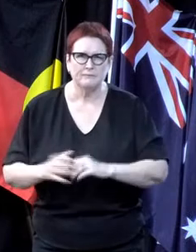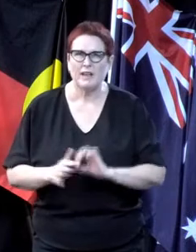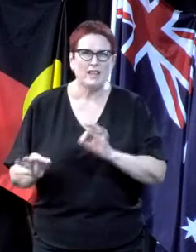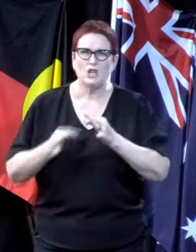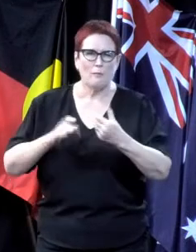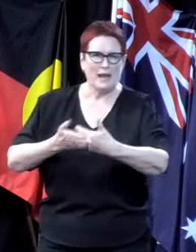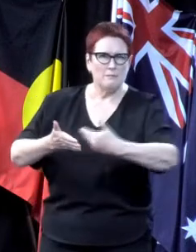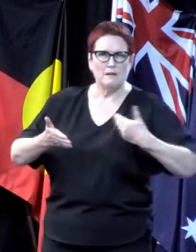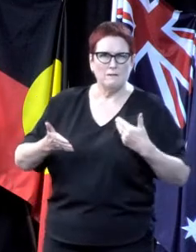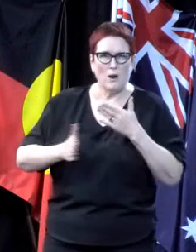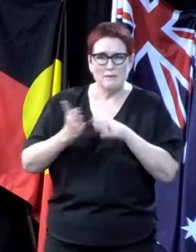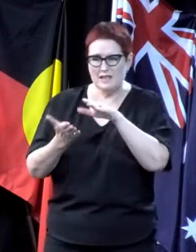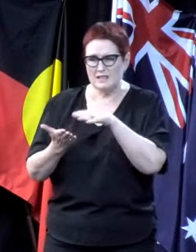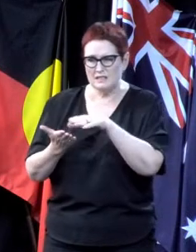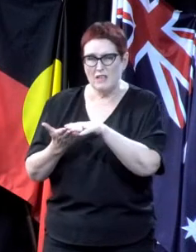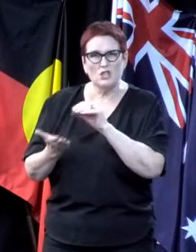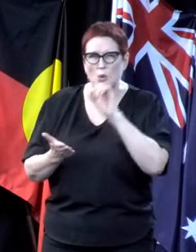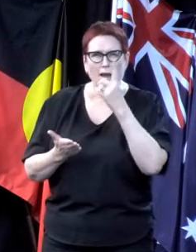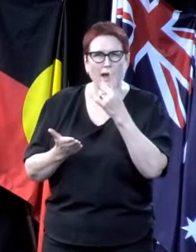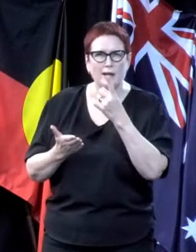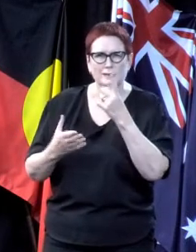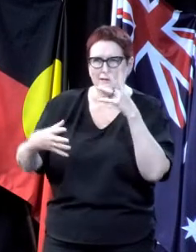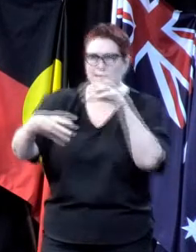And, therefore, the child cannot successfully engage in lessons